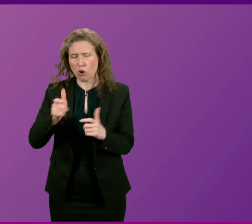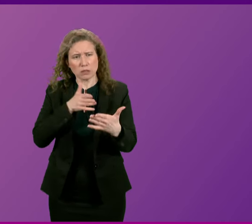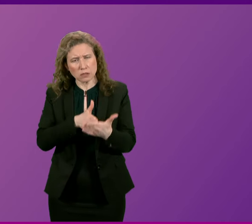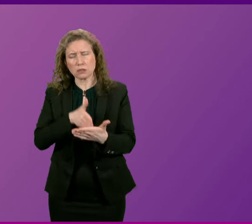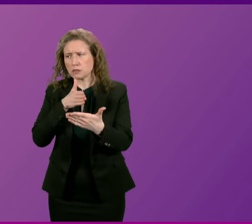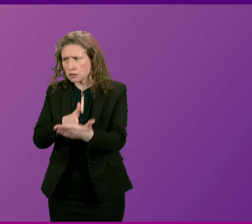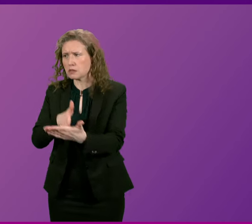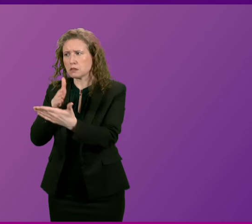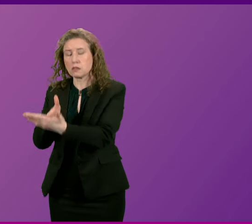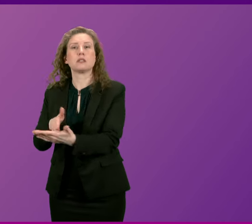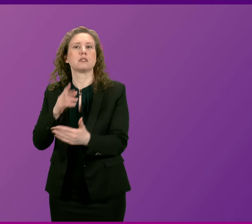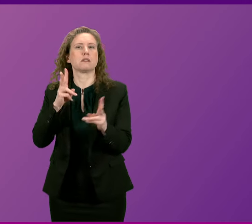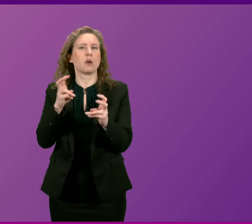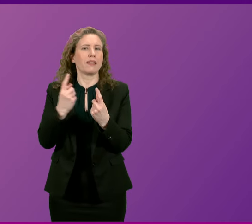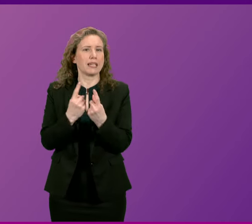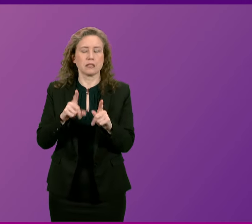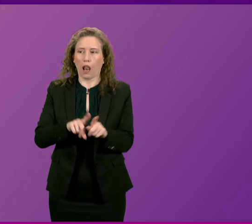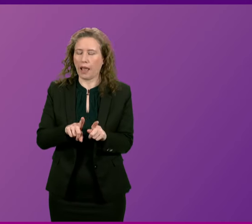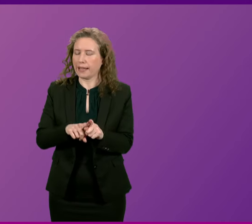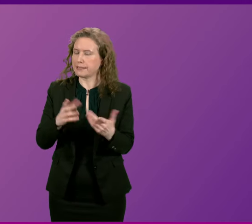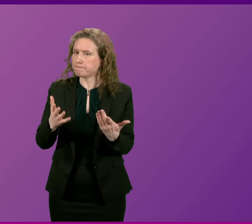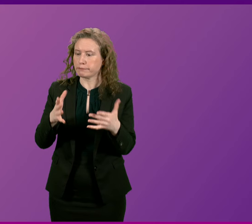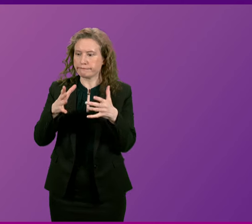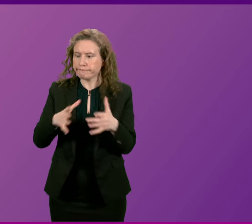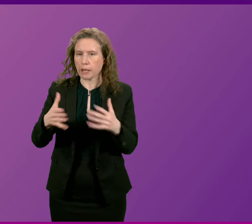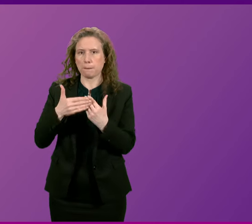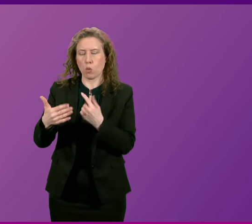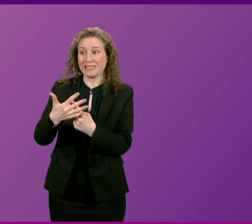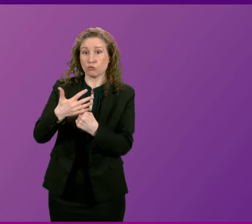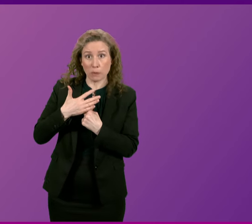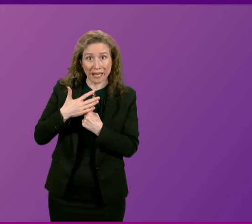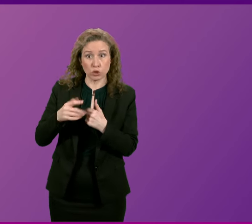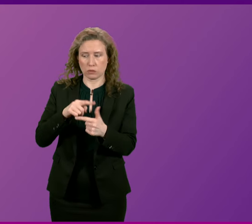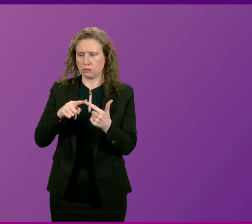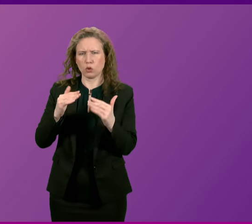citing issues such as an increase in discrimination and unequal treatment